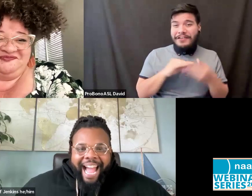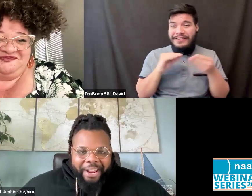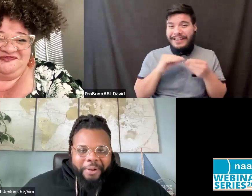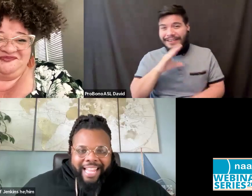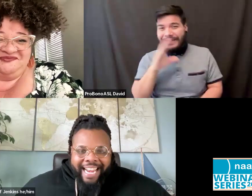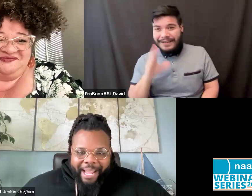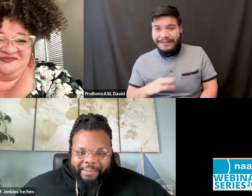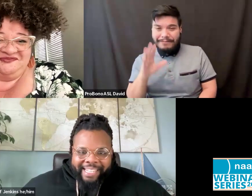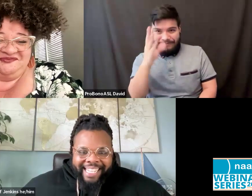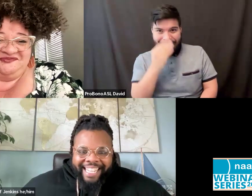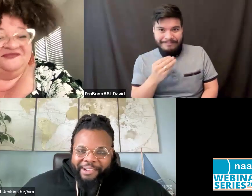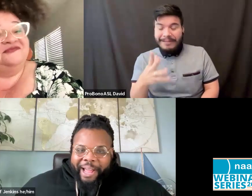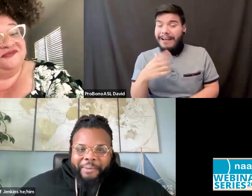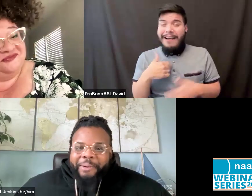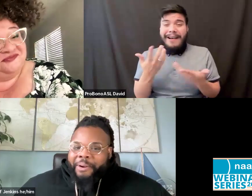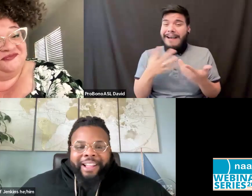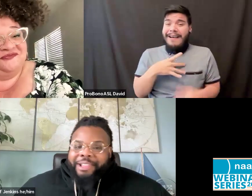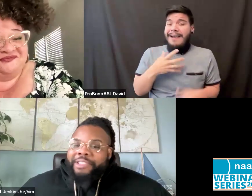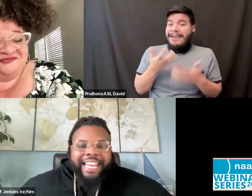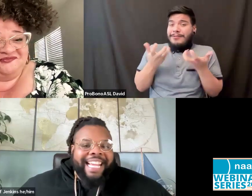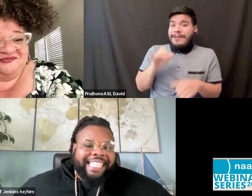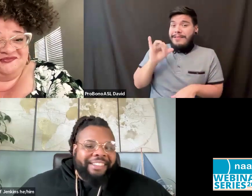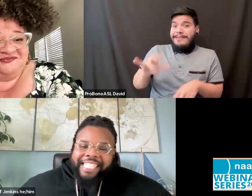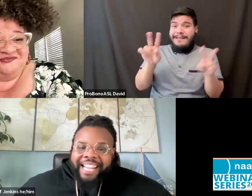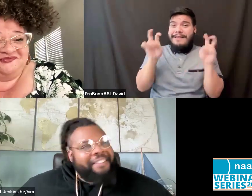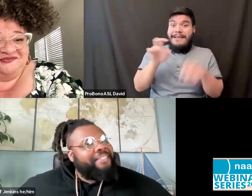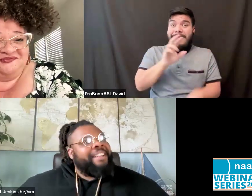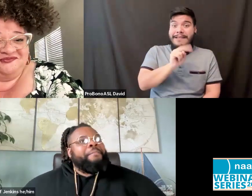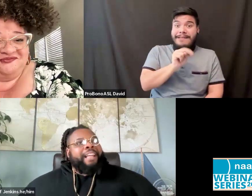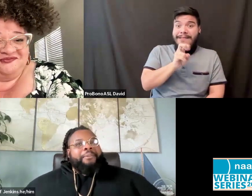I did what that day when we were going through the list of stuff,